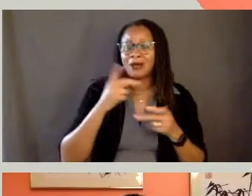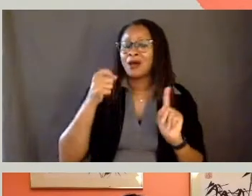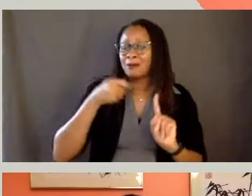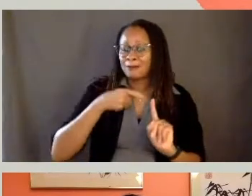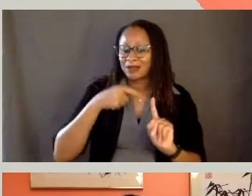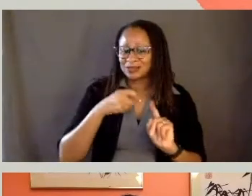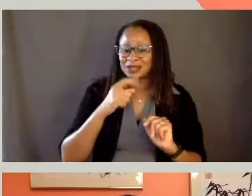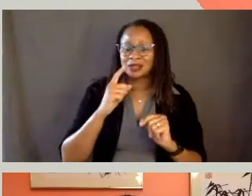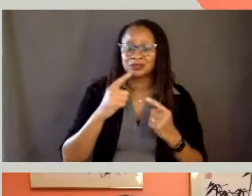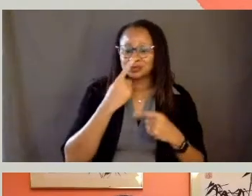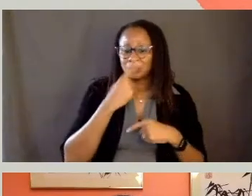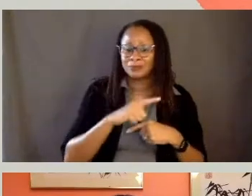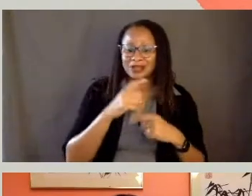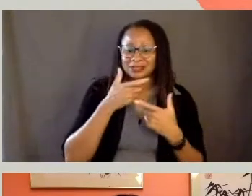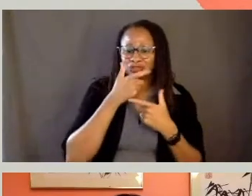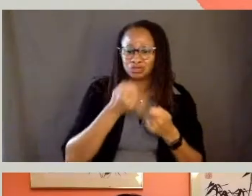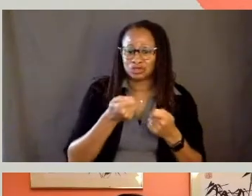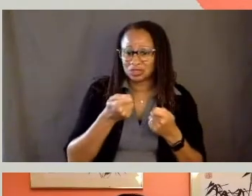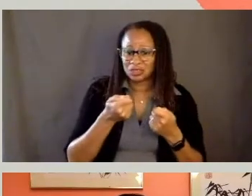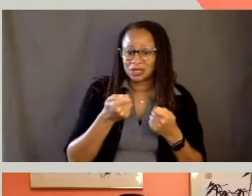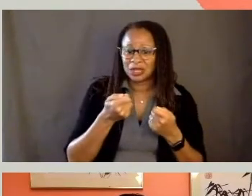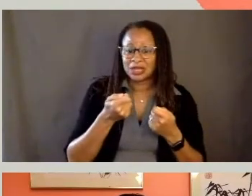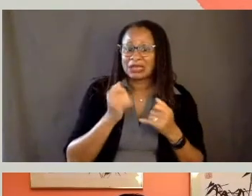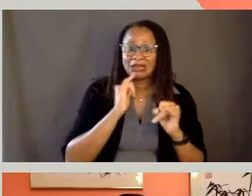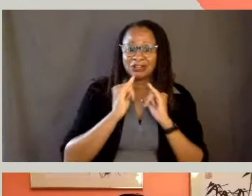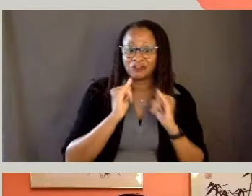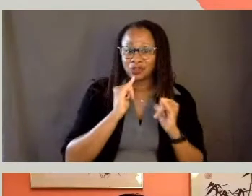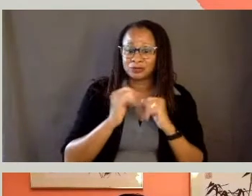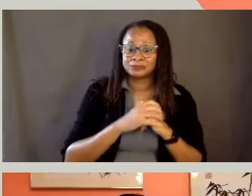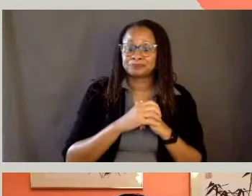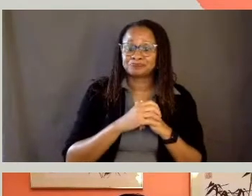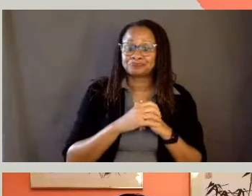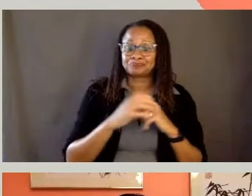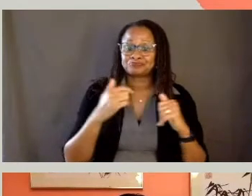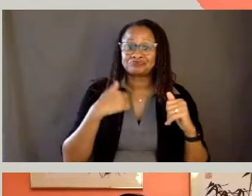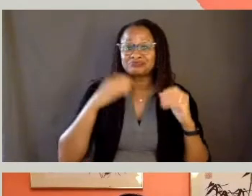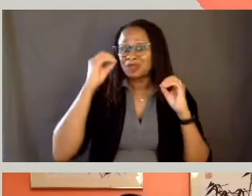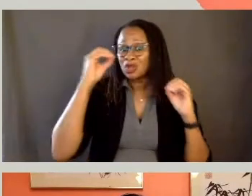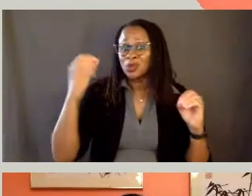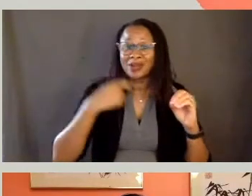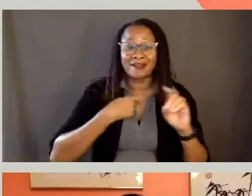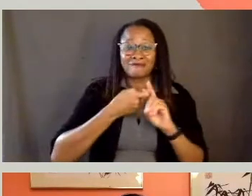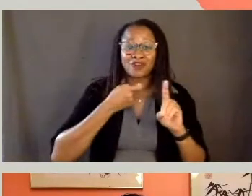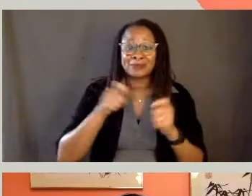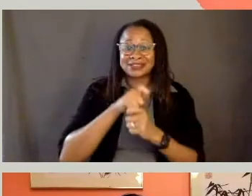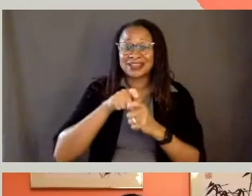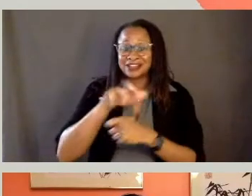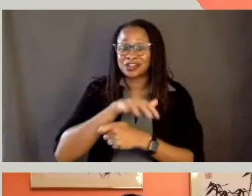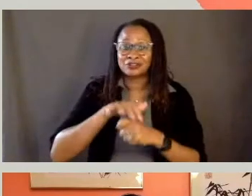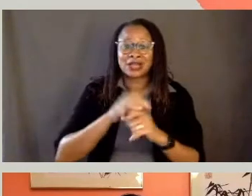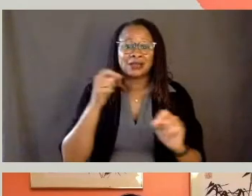would you be interested in interviewing?" And they had no idea it was from Pakistan. It was like totally random.